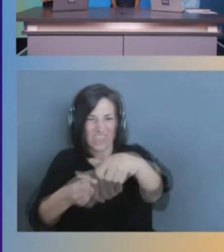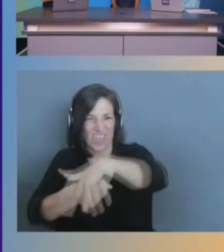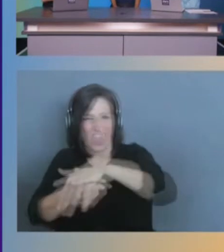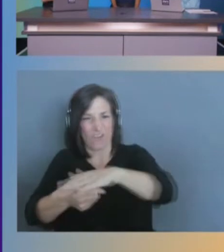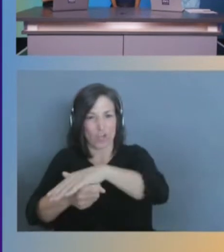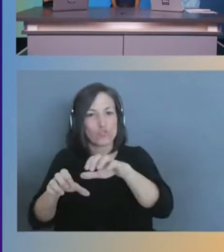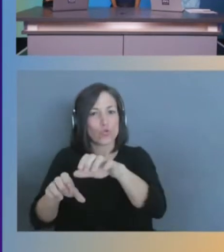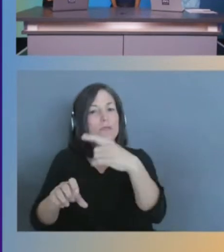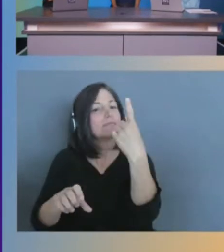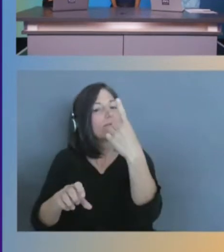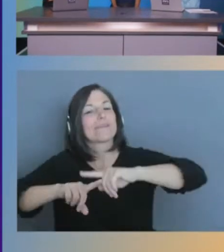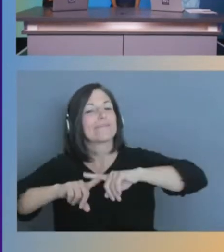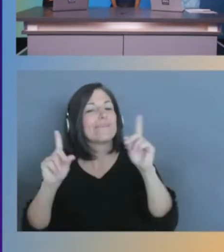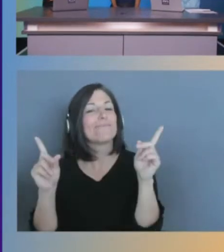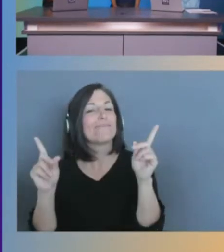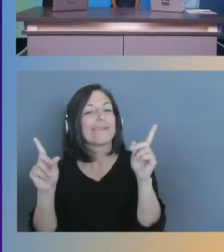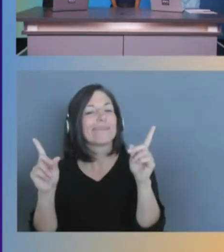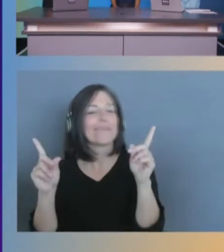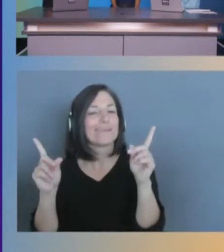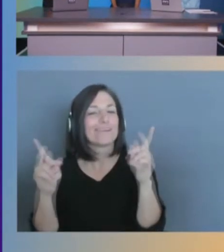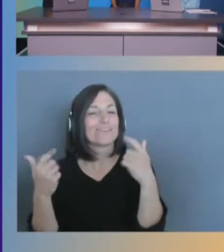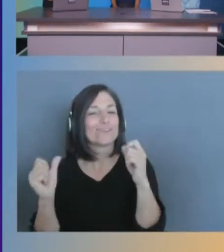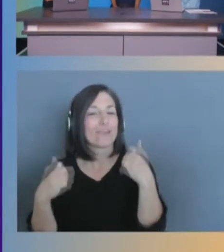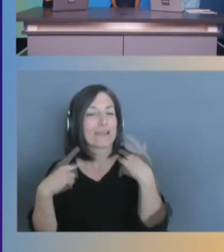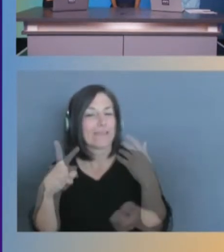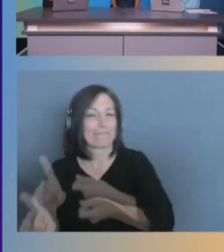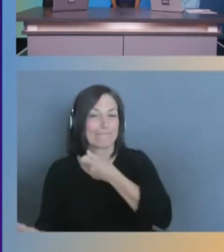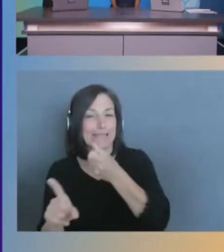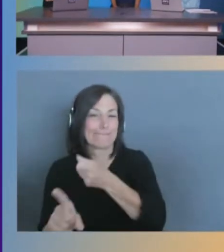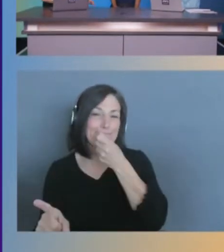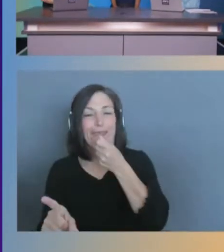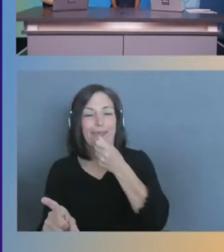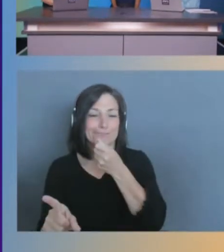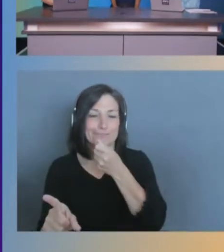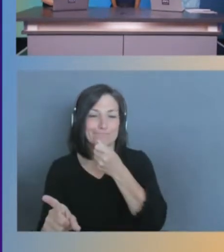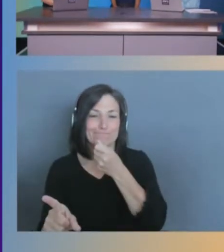to make an impact in their country?